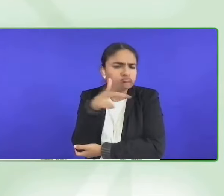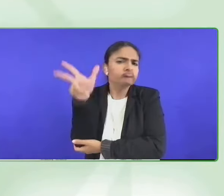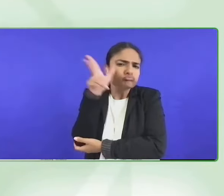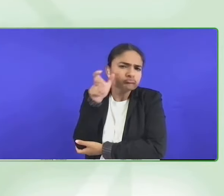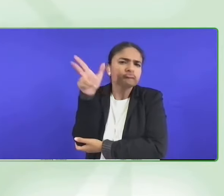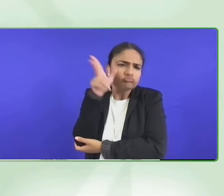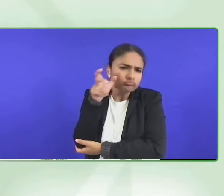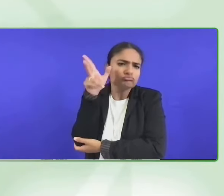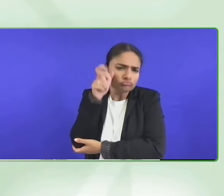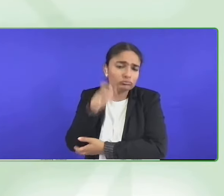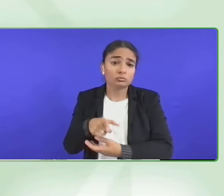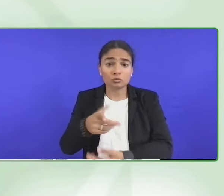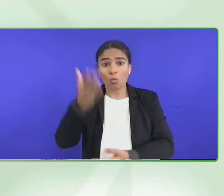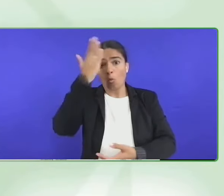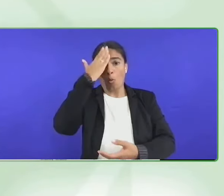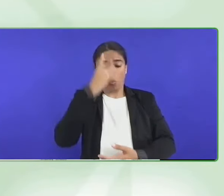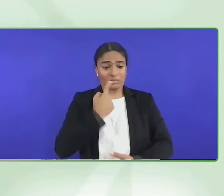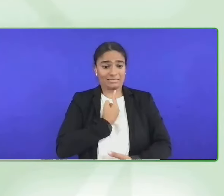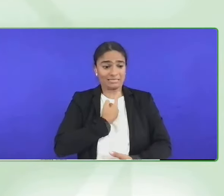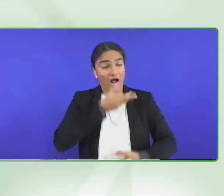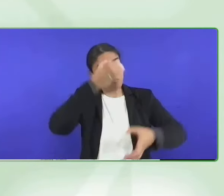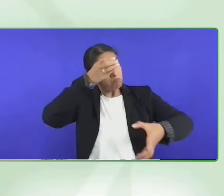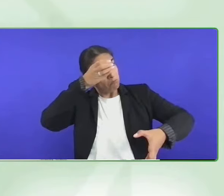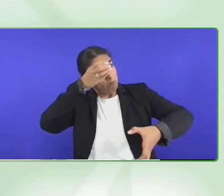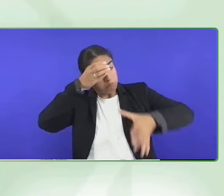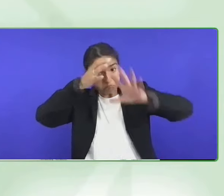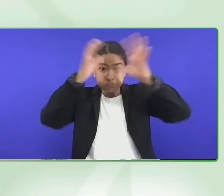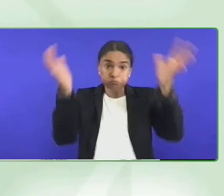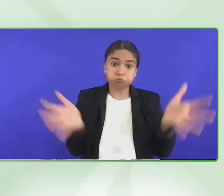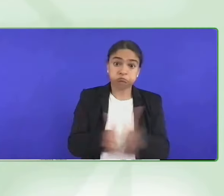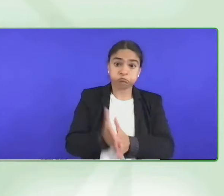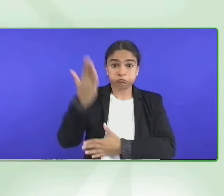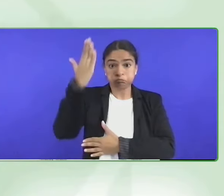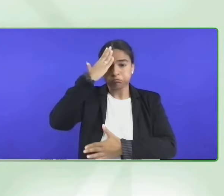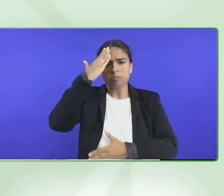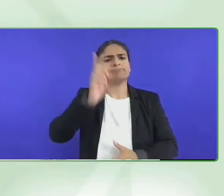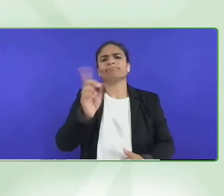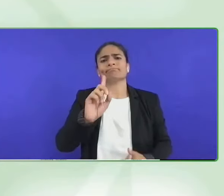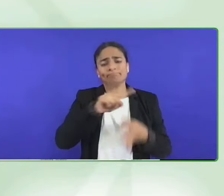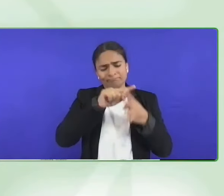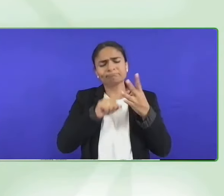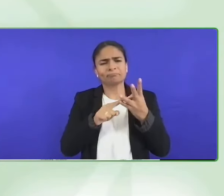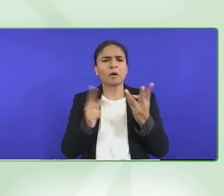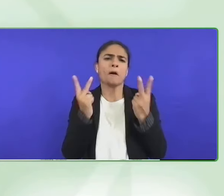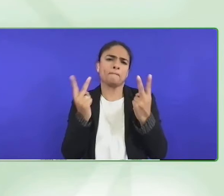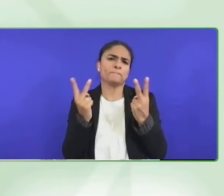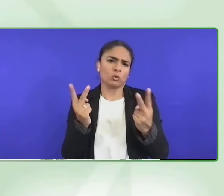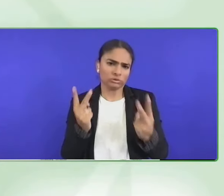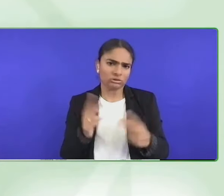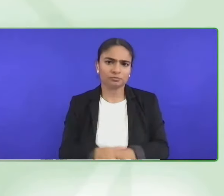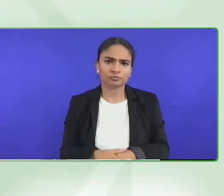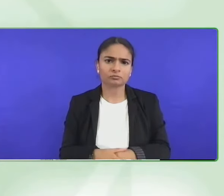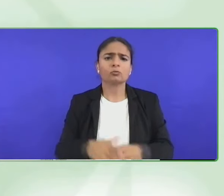leveraging whatever resources are available for you. For me one of the big things was my education, I decided to get my